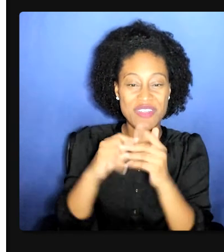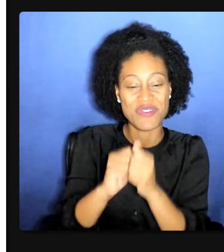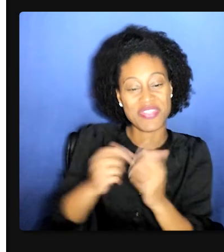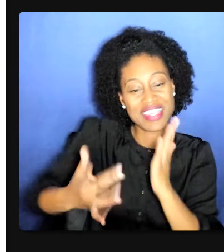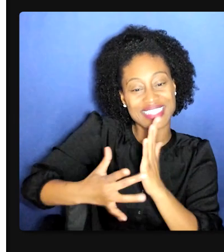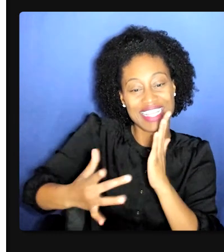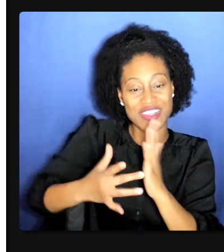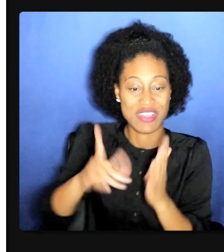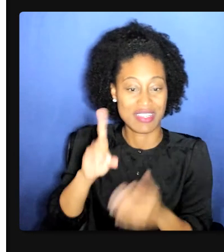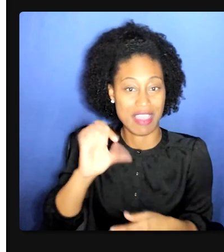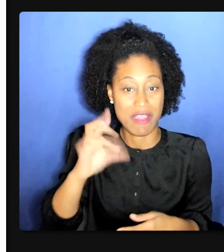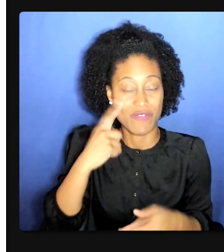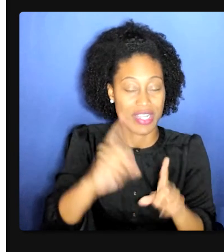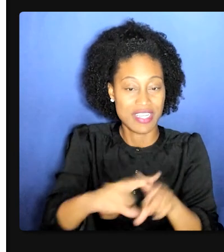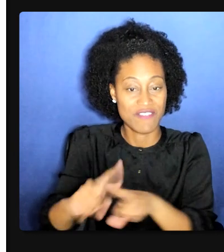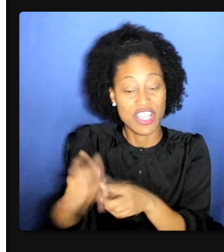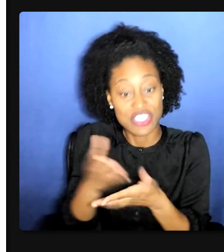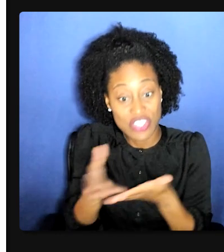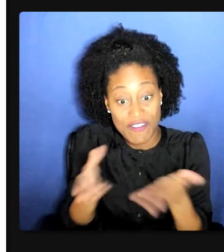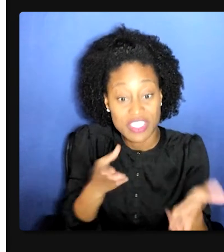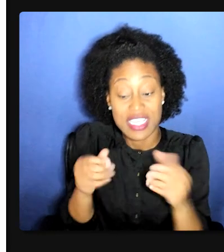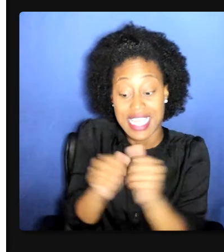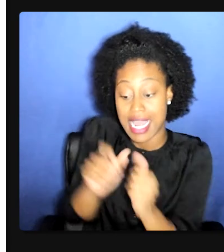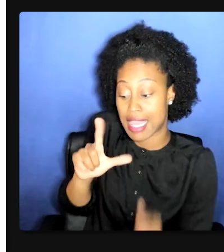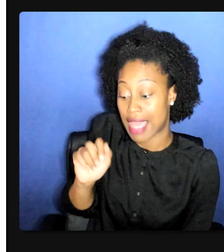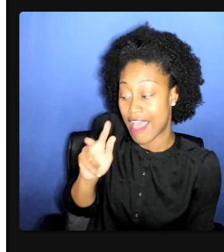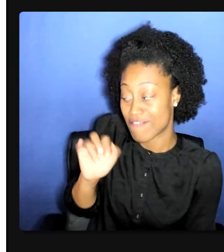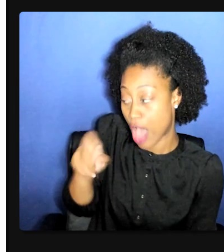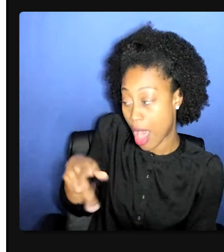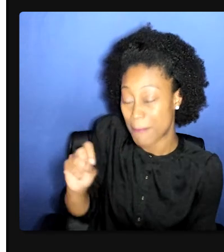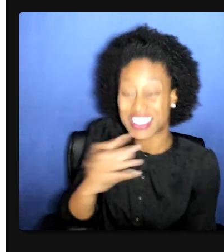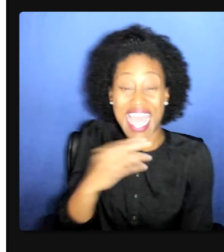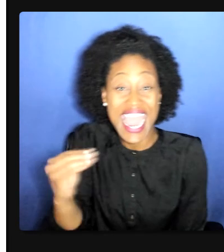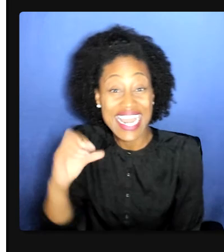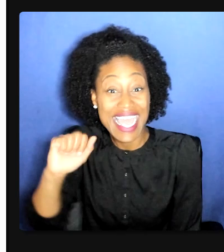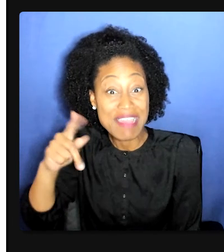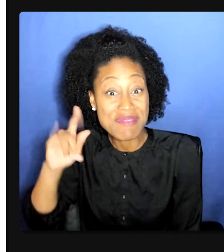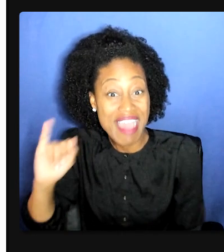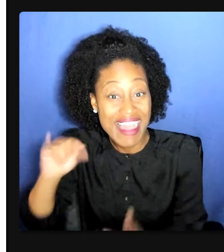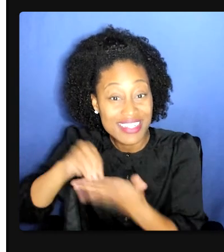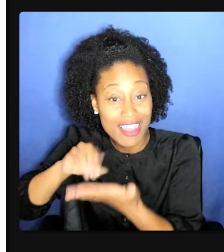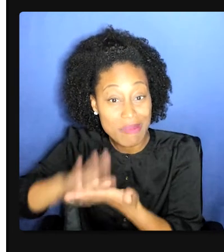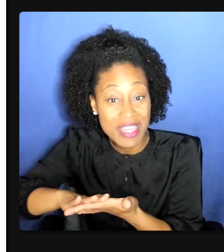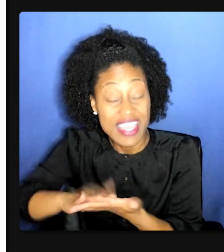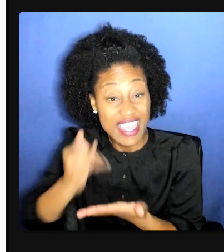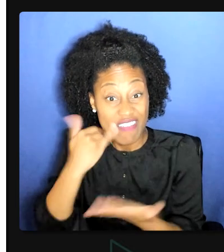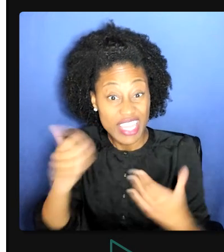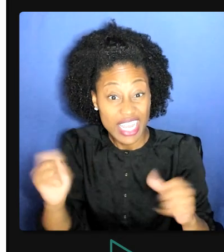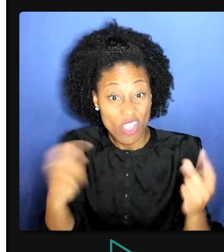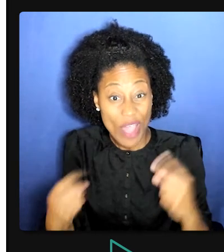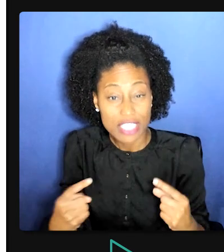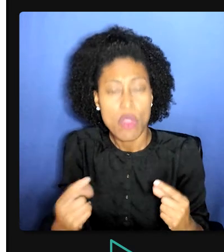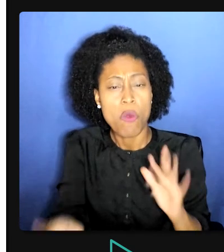on the different services of LiveOps along with the API documentation. If you have any questions, please feel free to reach us